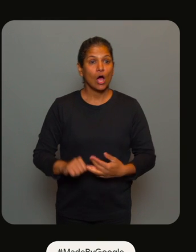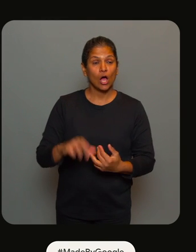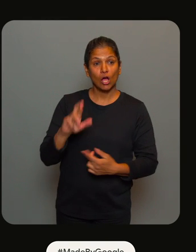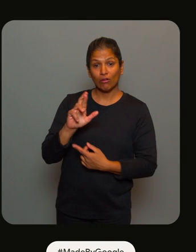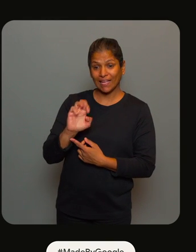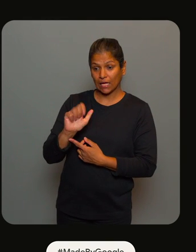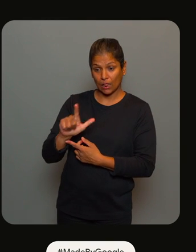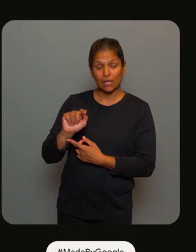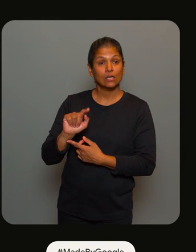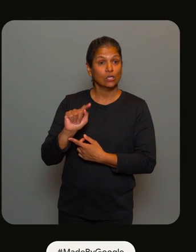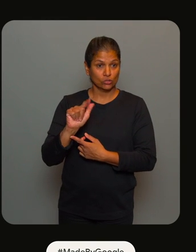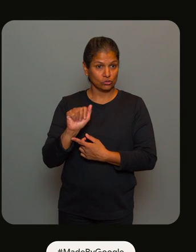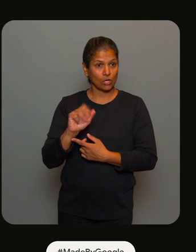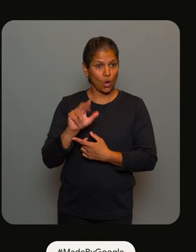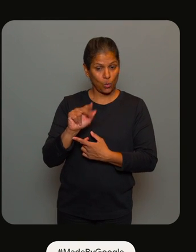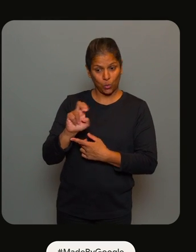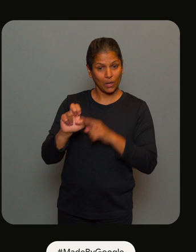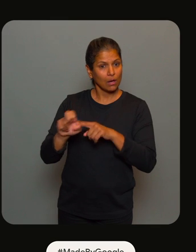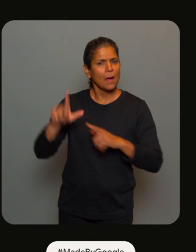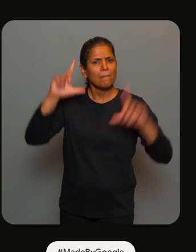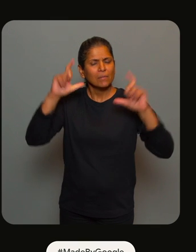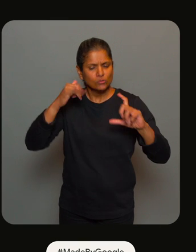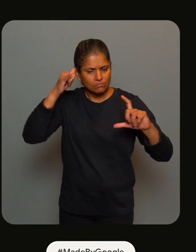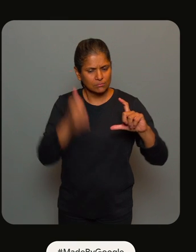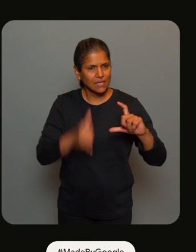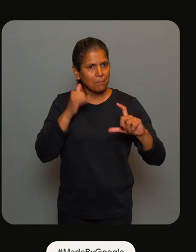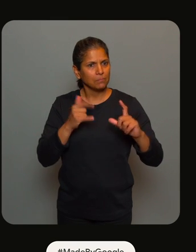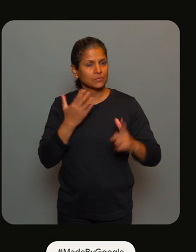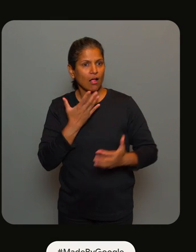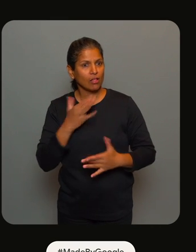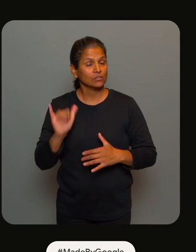And over the summer, we brought Tensor to Pixel 6a, bringing a